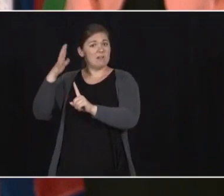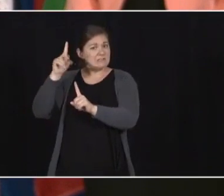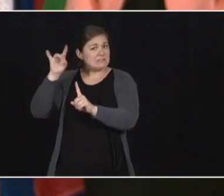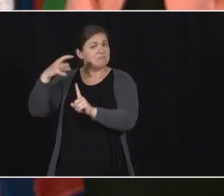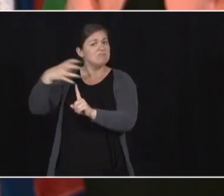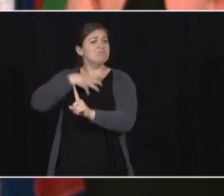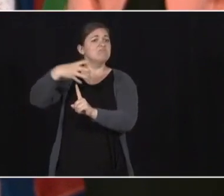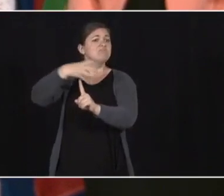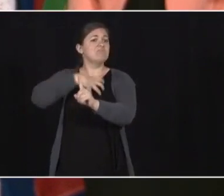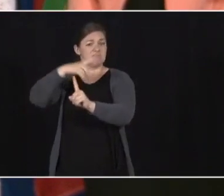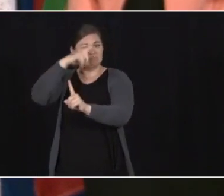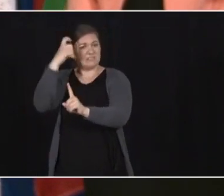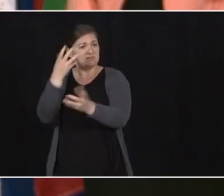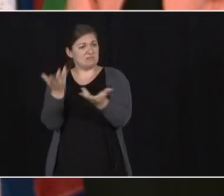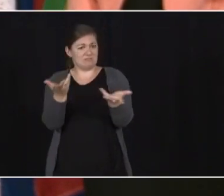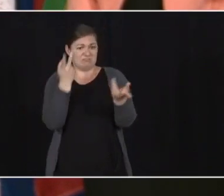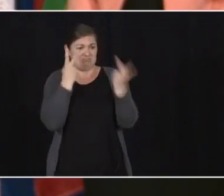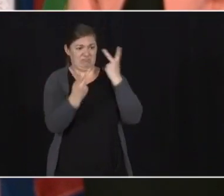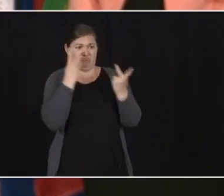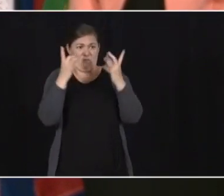the neglect at that time.